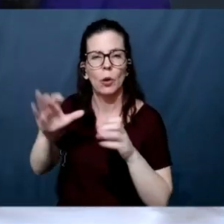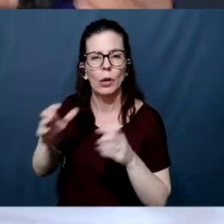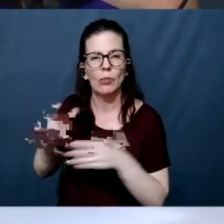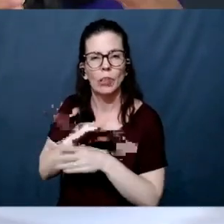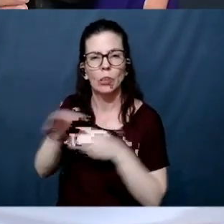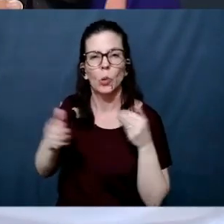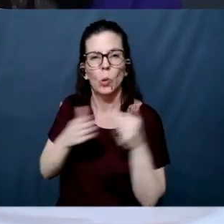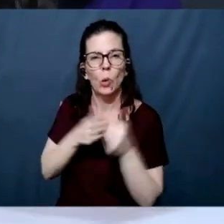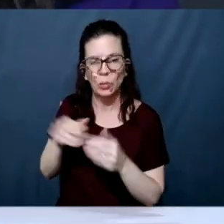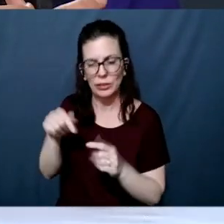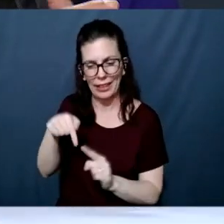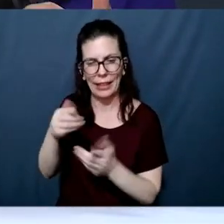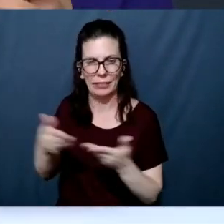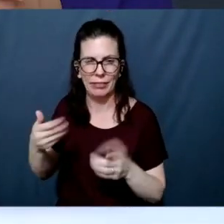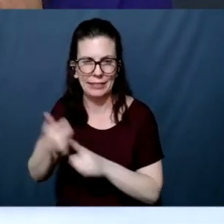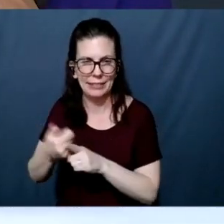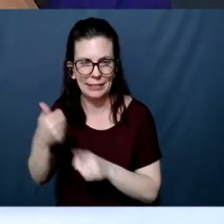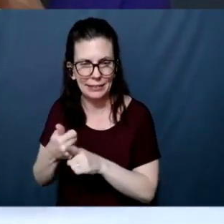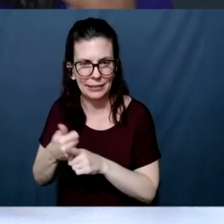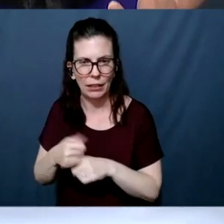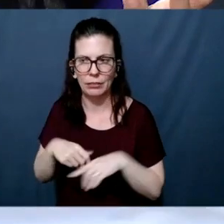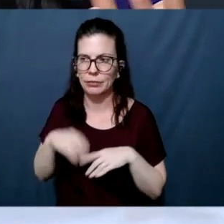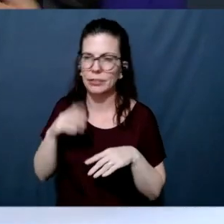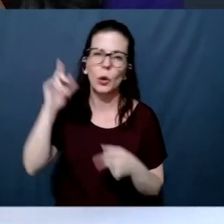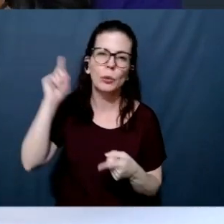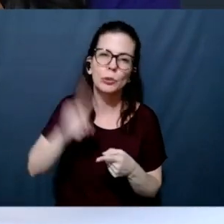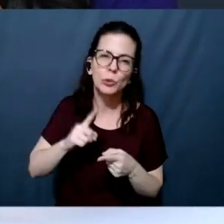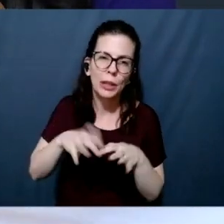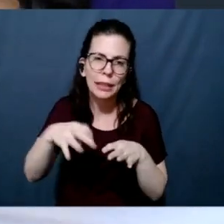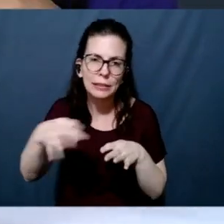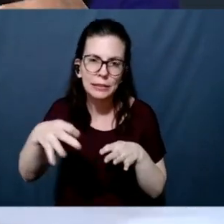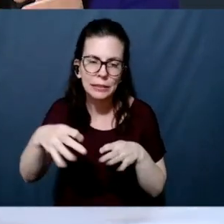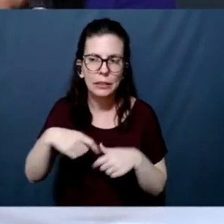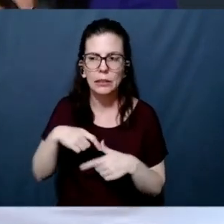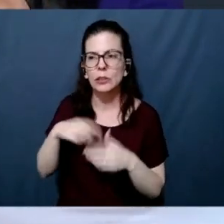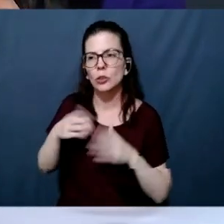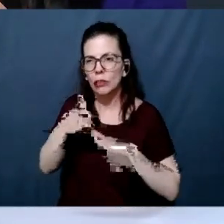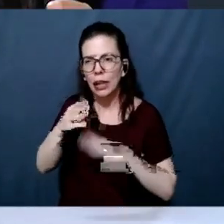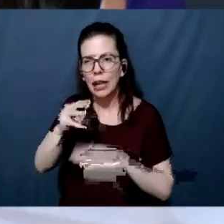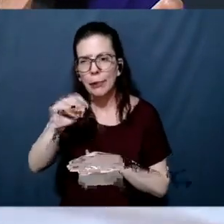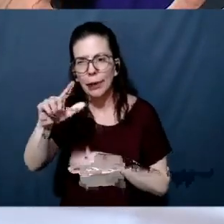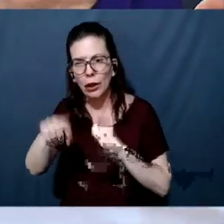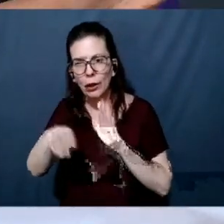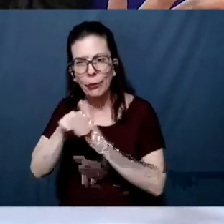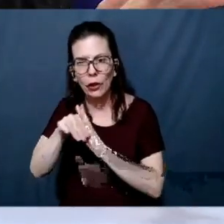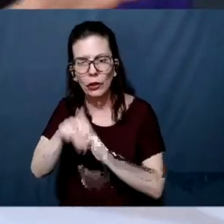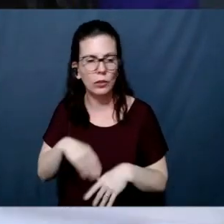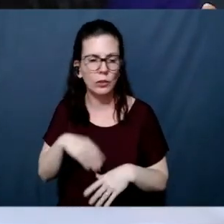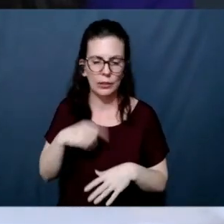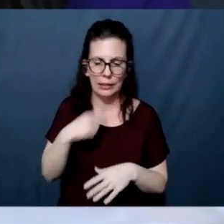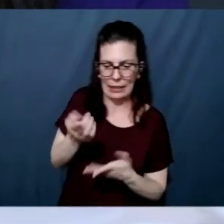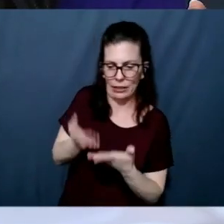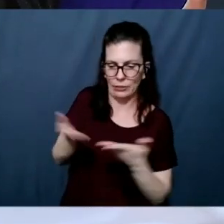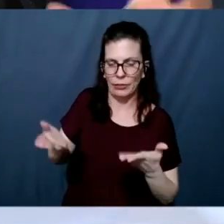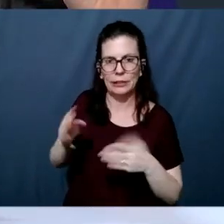Reduce the latency, so you can run ML models. You can tell the device to perform certain functions, and it doesn't have to talk back to the cloud.